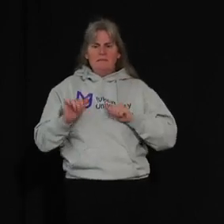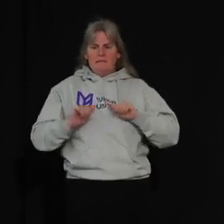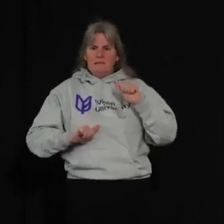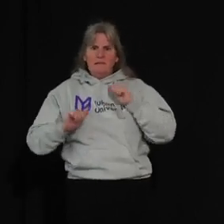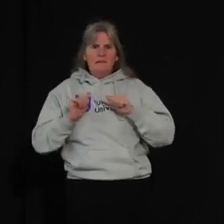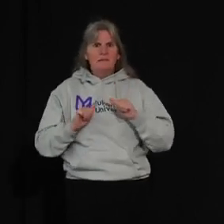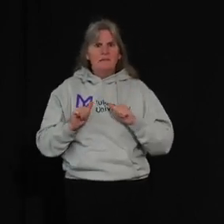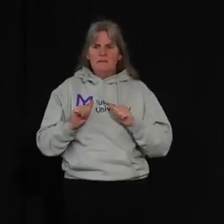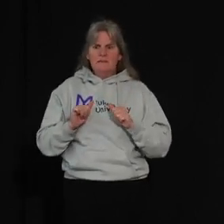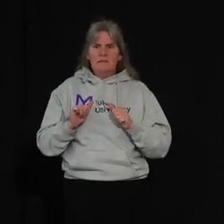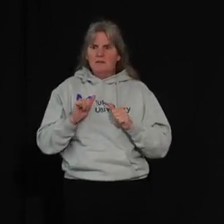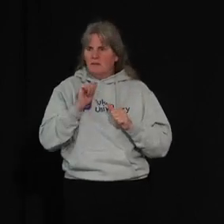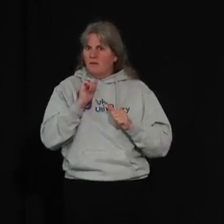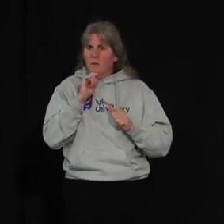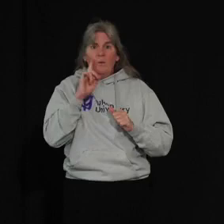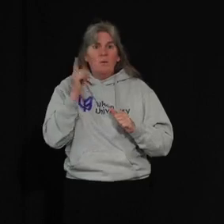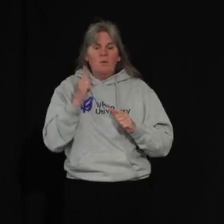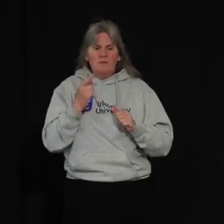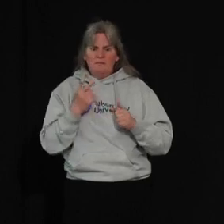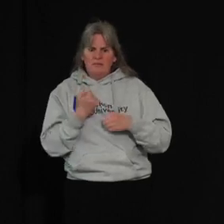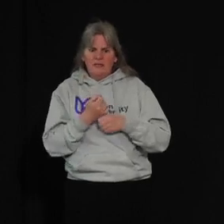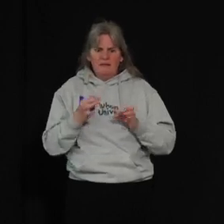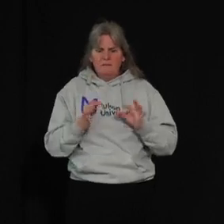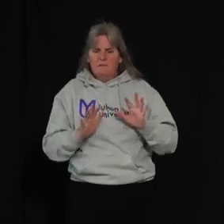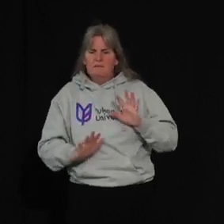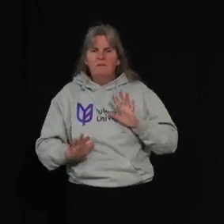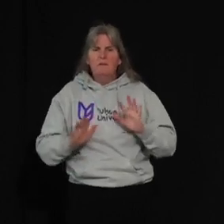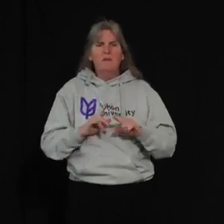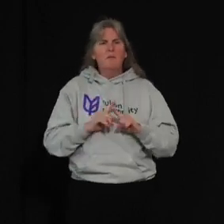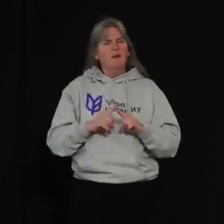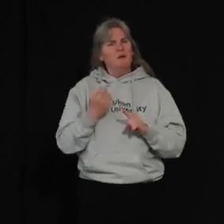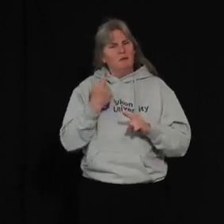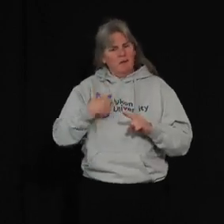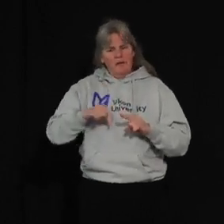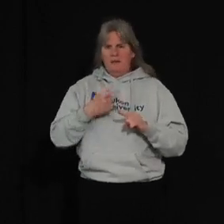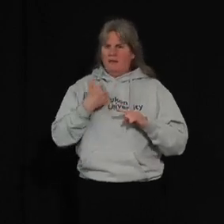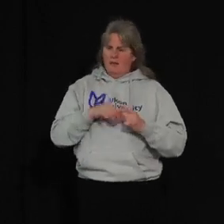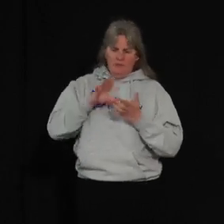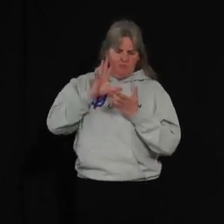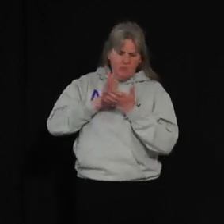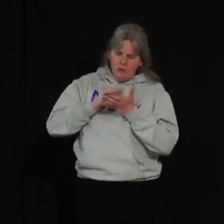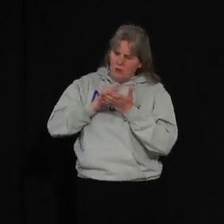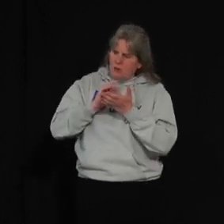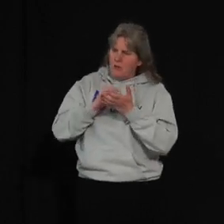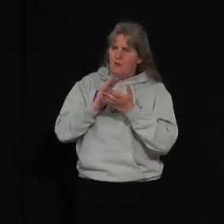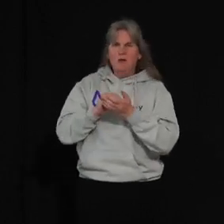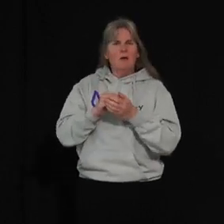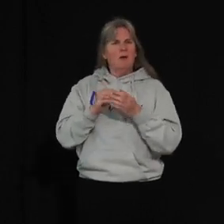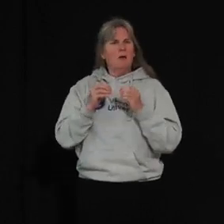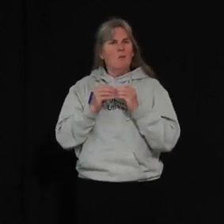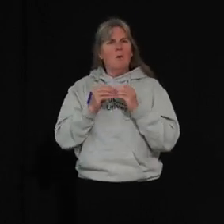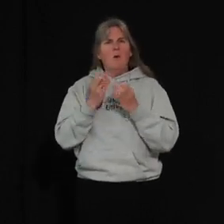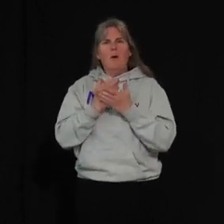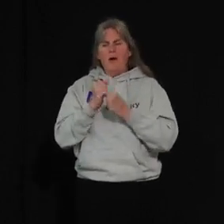life altering, in the midst of uncertainty. We are constantly learning and shifting as we find out more and